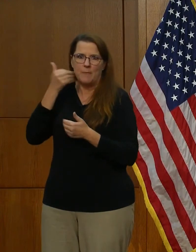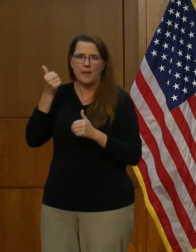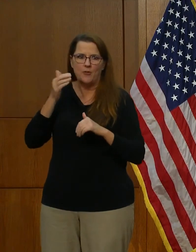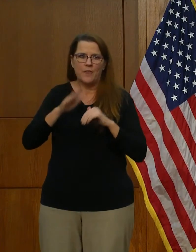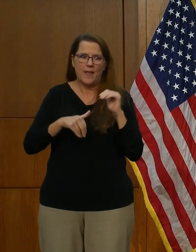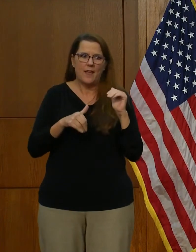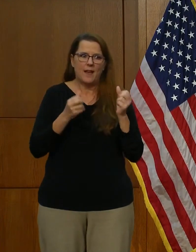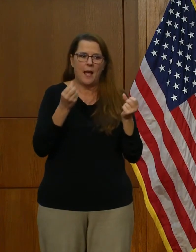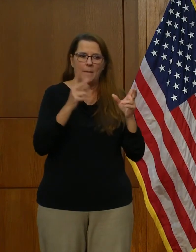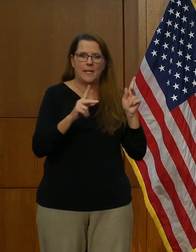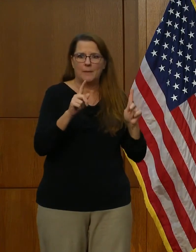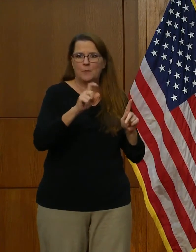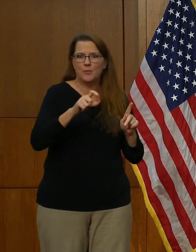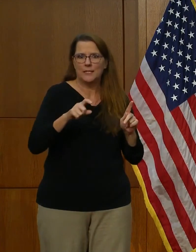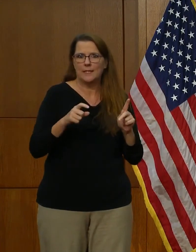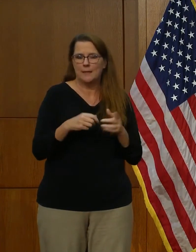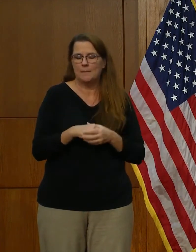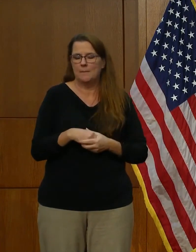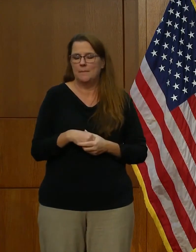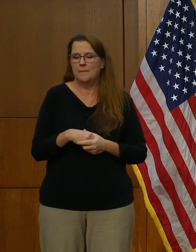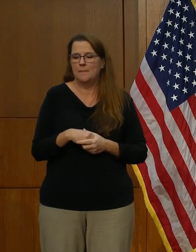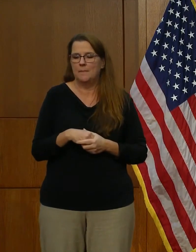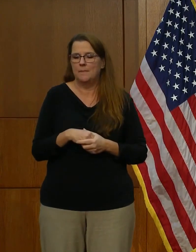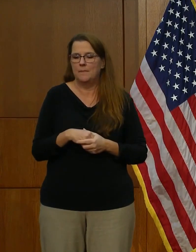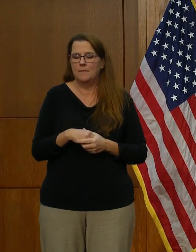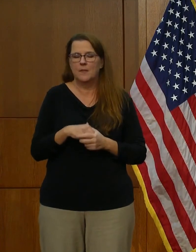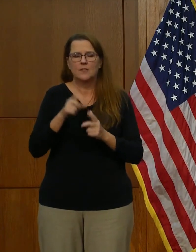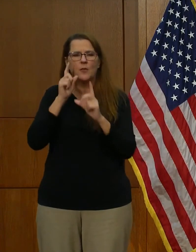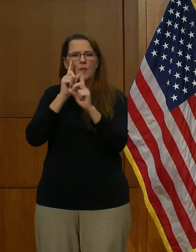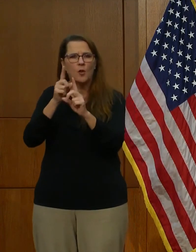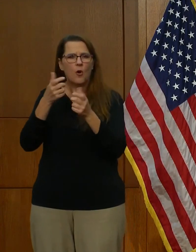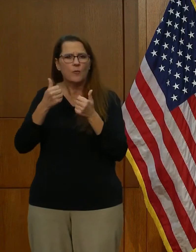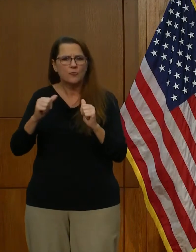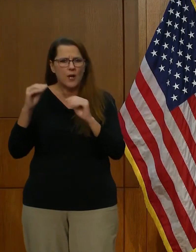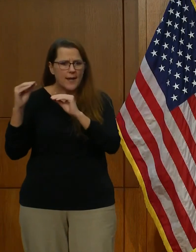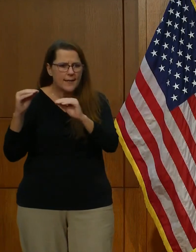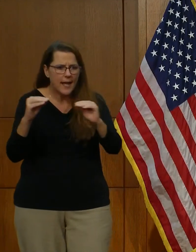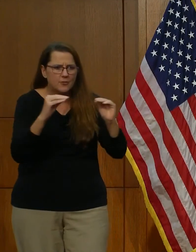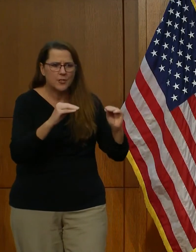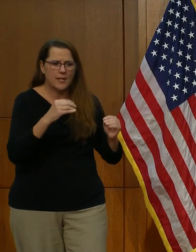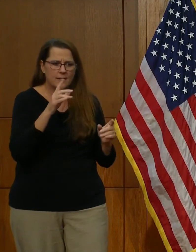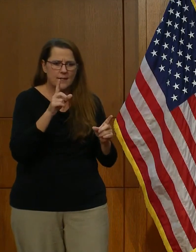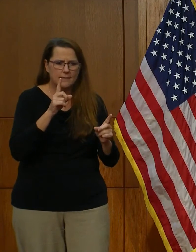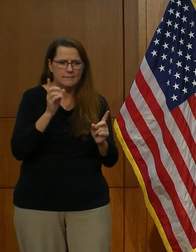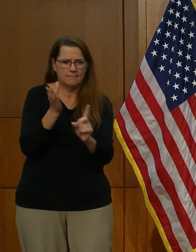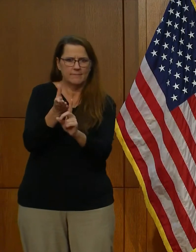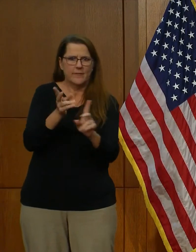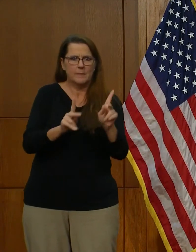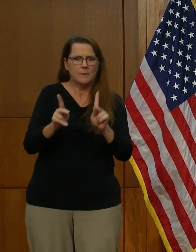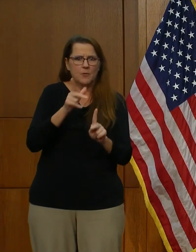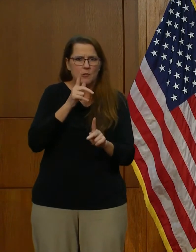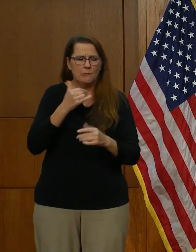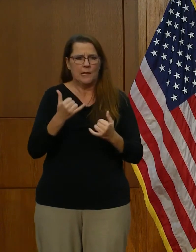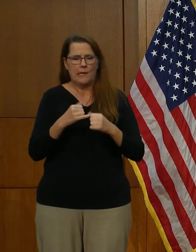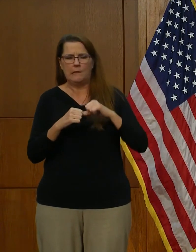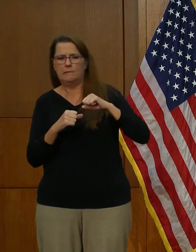SUPPLIES MIGHT BE BETTER THAN DEMAND FOR THE JOKES AND THE GOLDEN WILL BE TO TRY AND